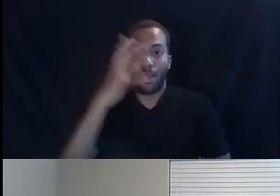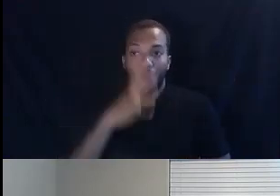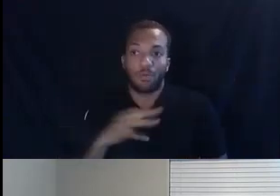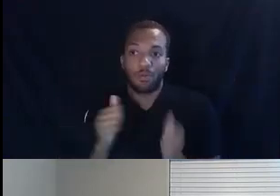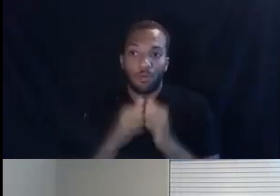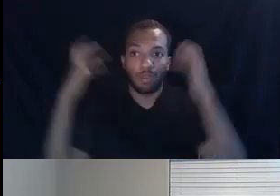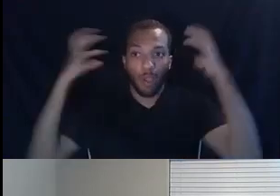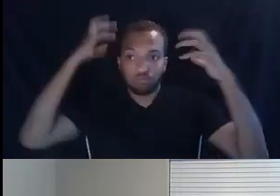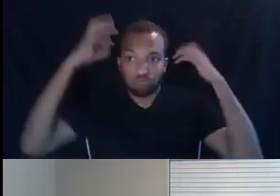Kinda like look like Beyonce.